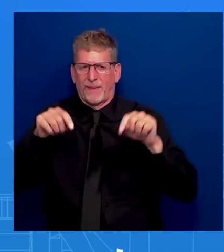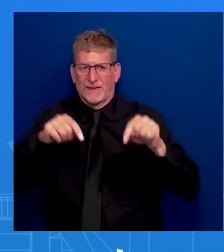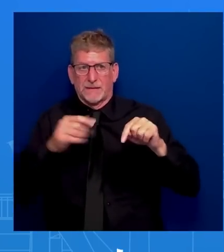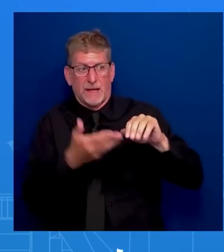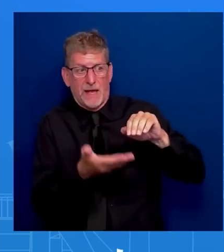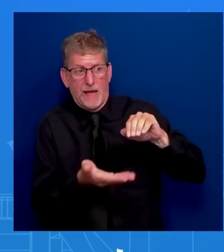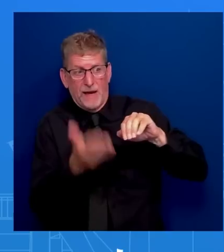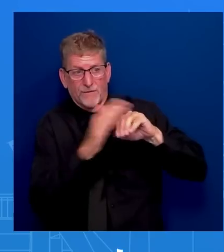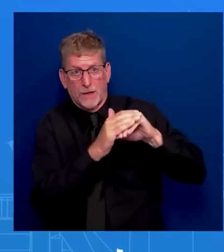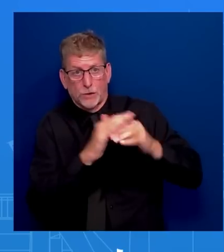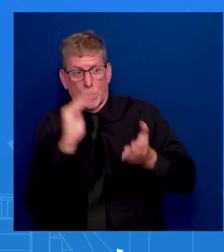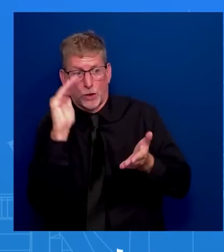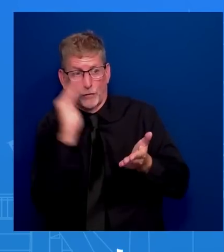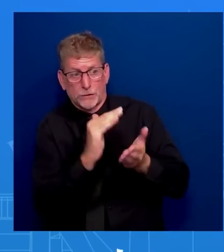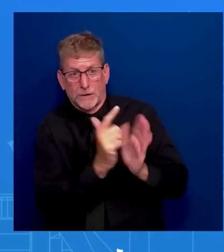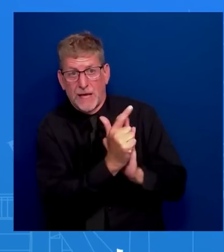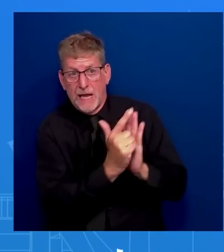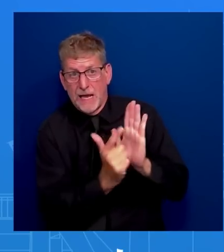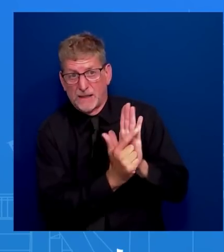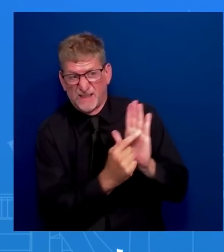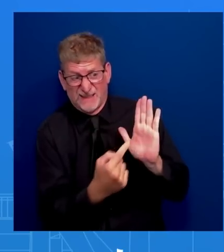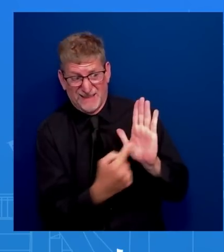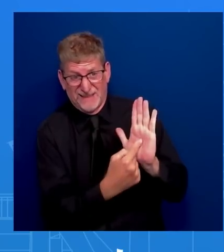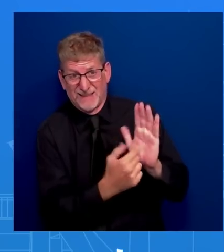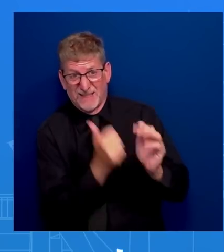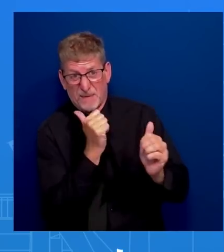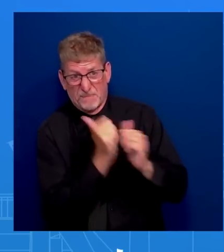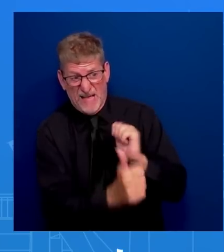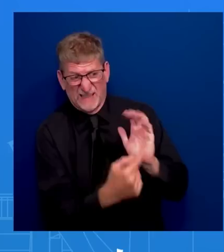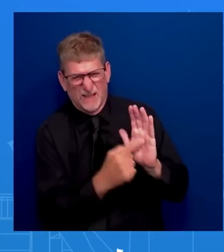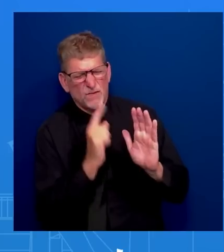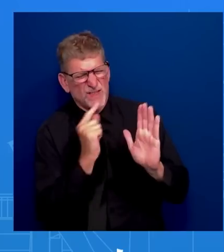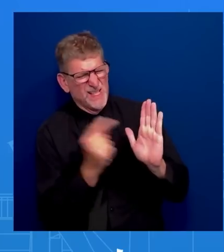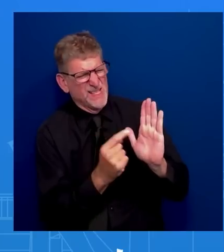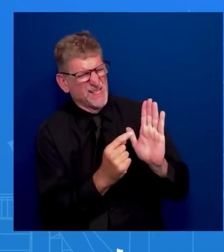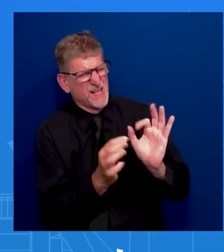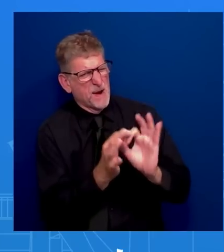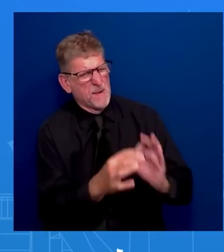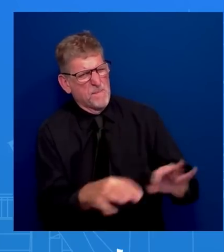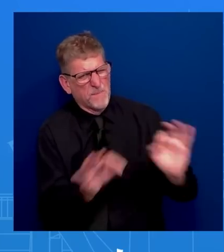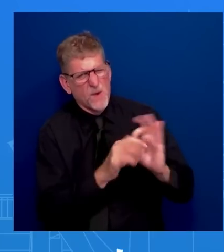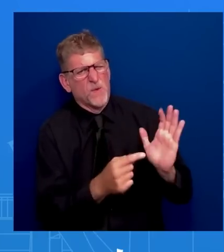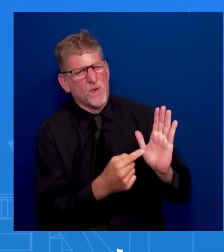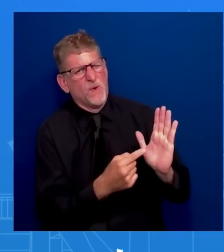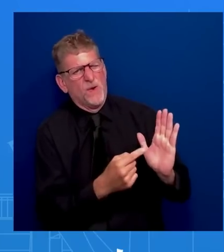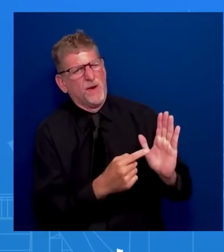It matters because we have 126 economists, both on the right and both on -- on -- on the "D" side --